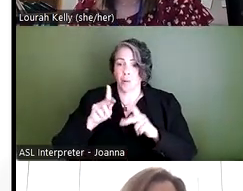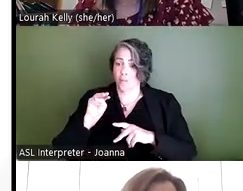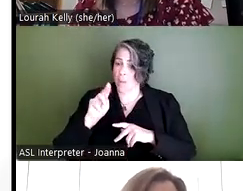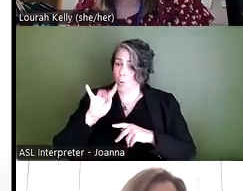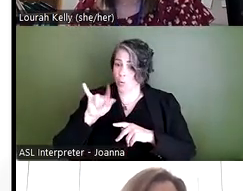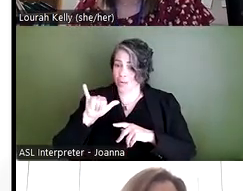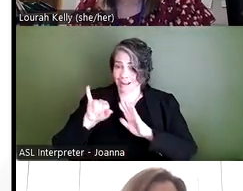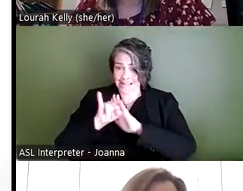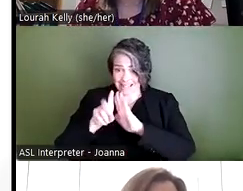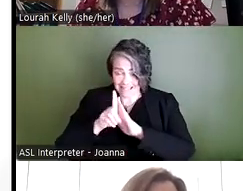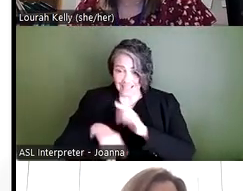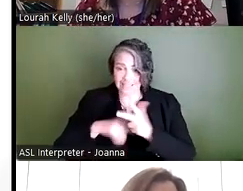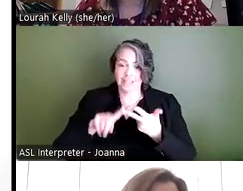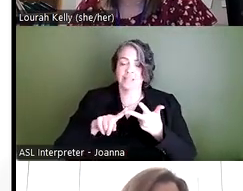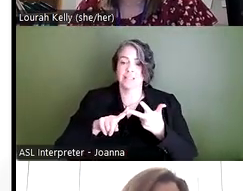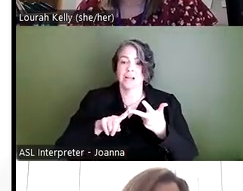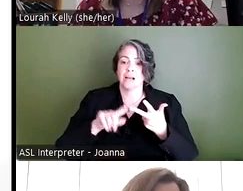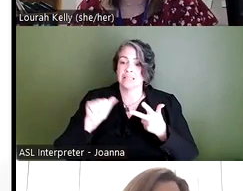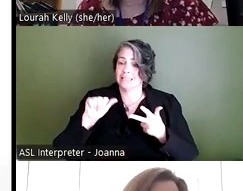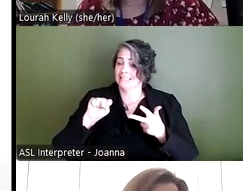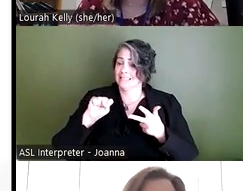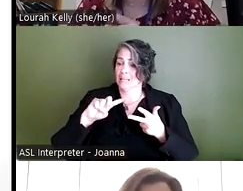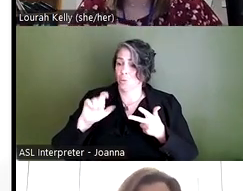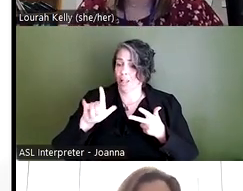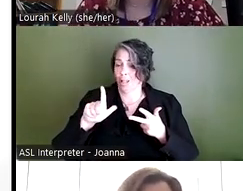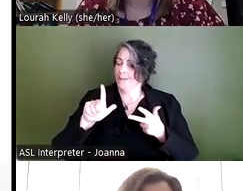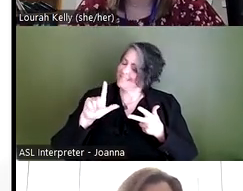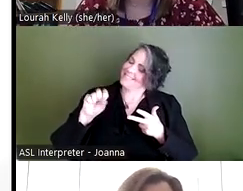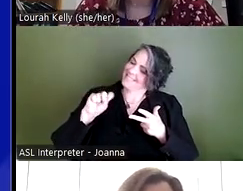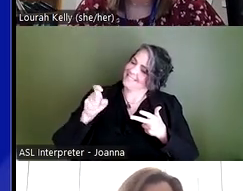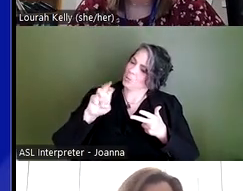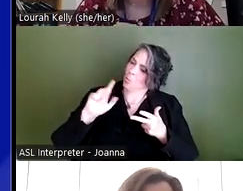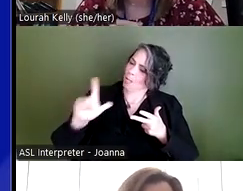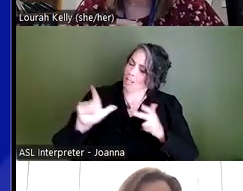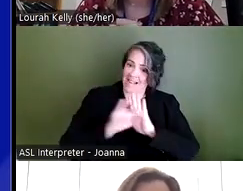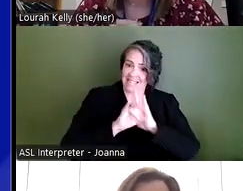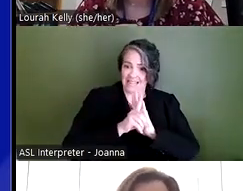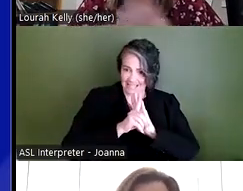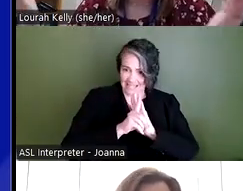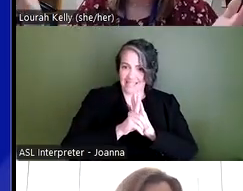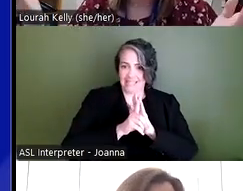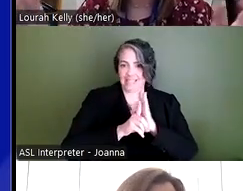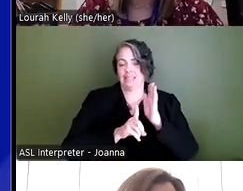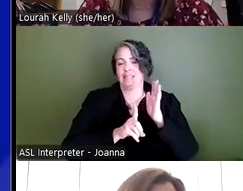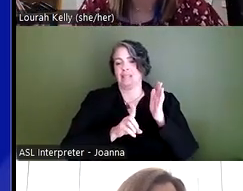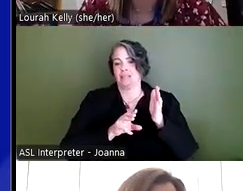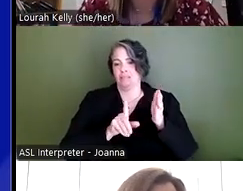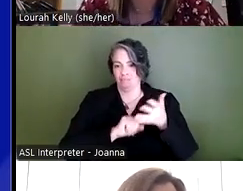are at greatest risk for suicidality and substance use disorders. And so lots of social media. Thank